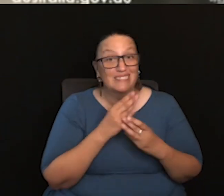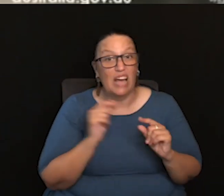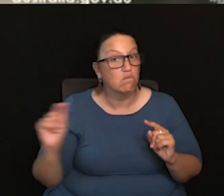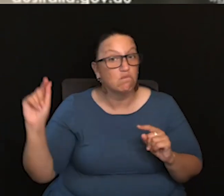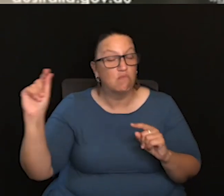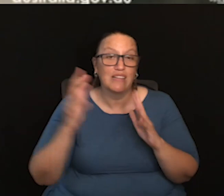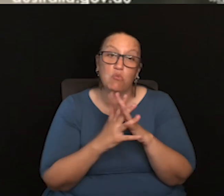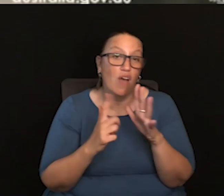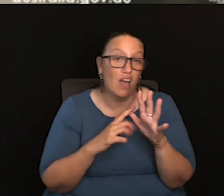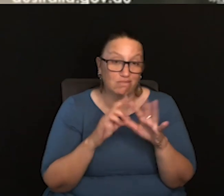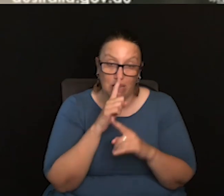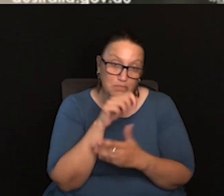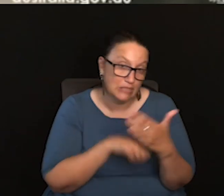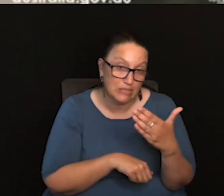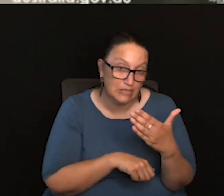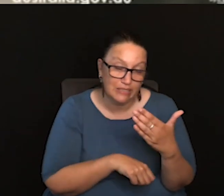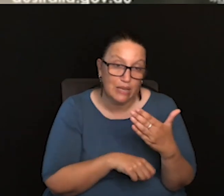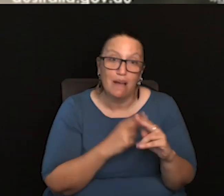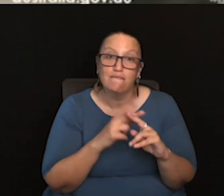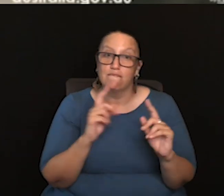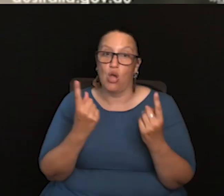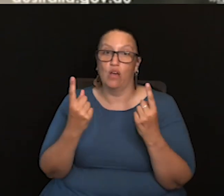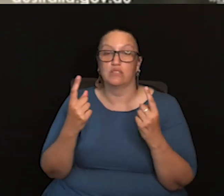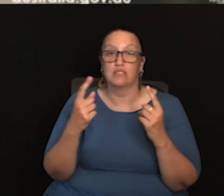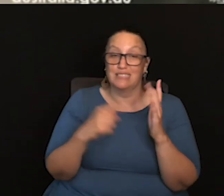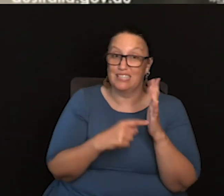And they've now approved over 67 tests all up,